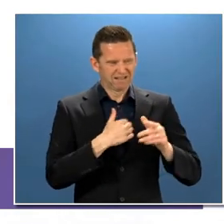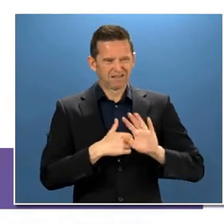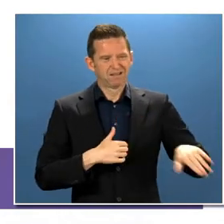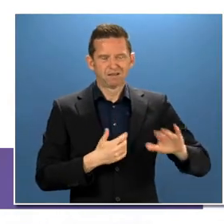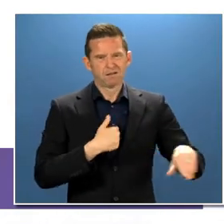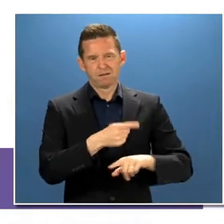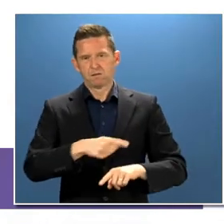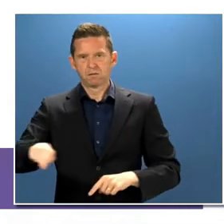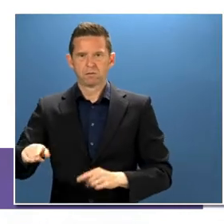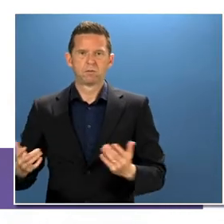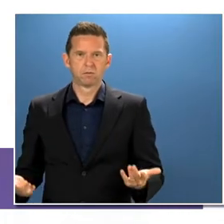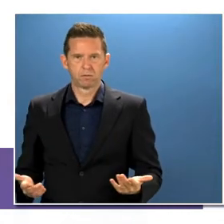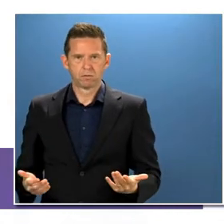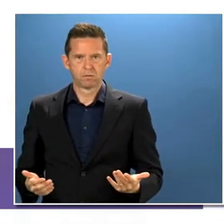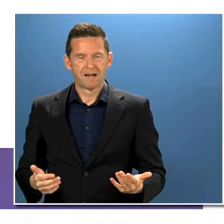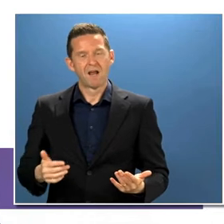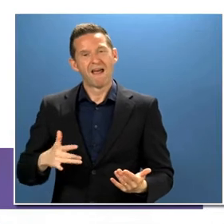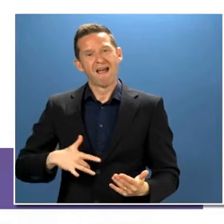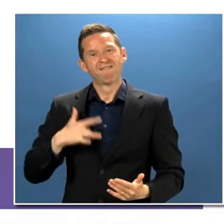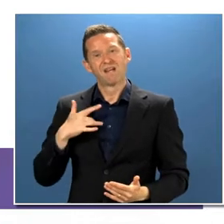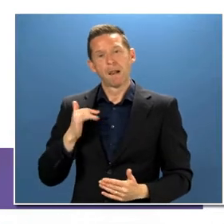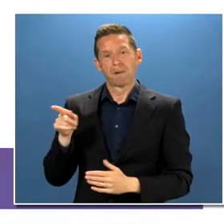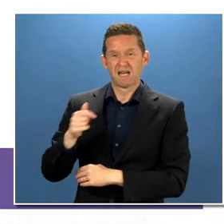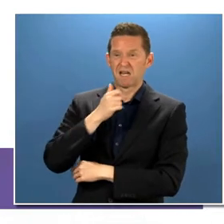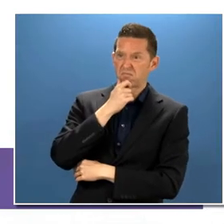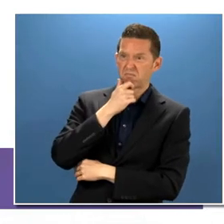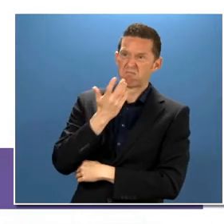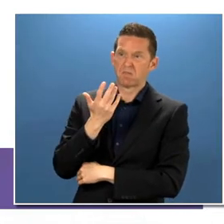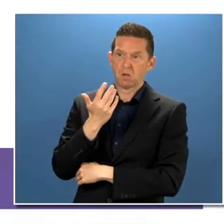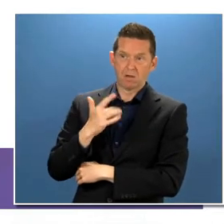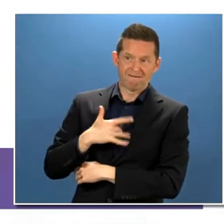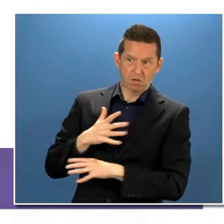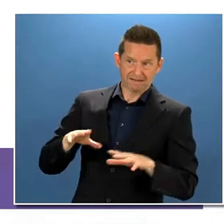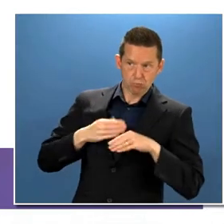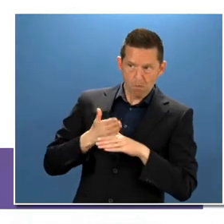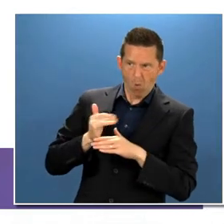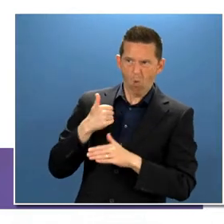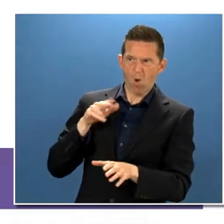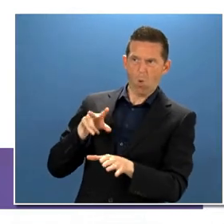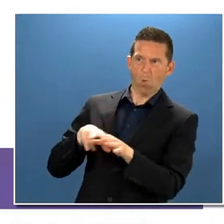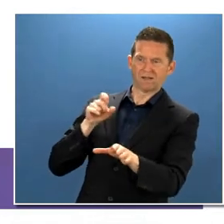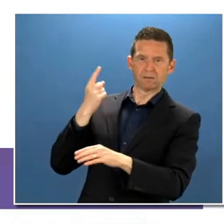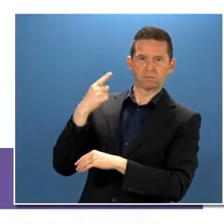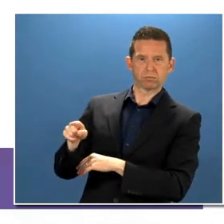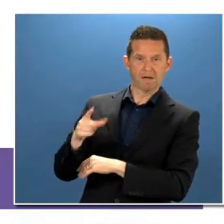upon their conduct and see it as suitable or they might just quit their job because they are worried that they won't get that next job.